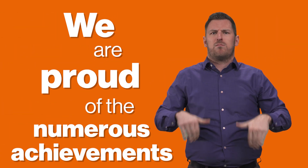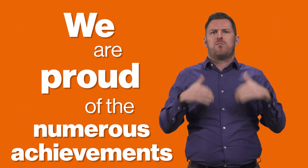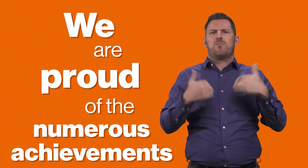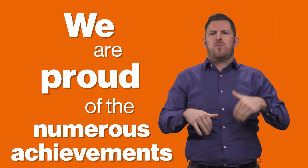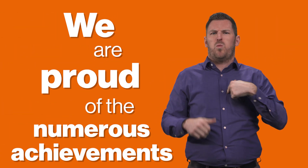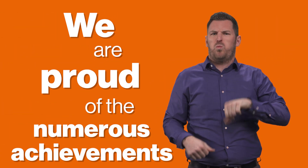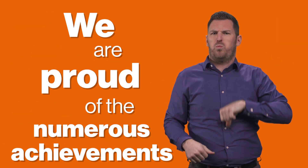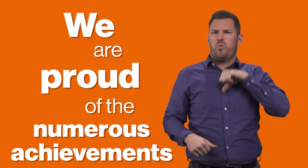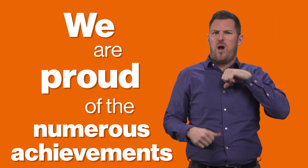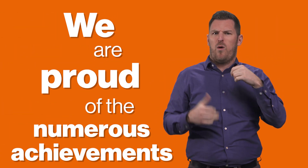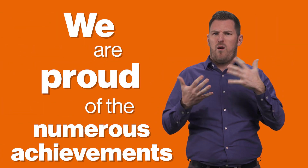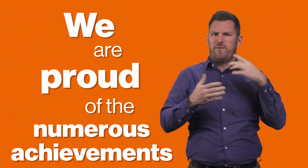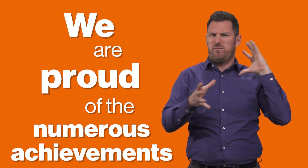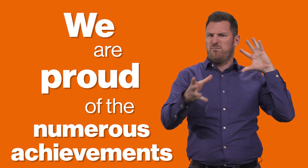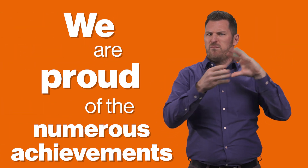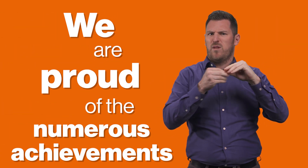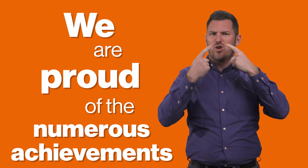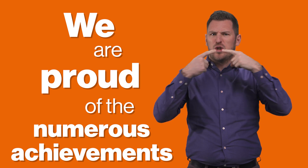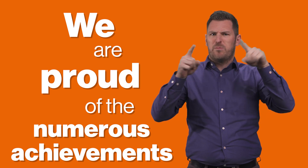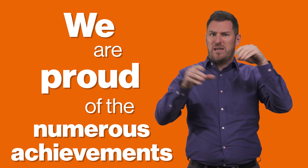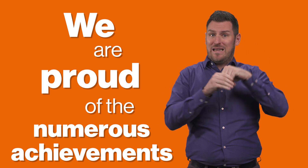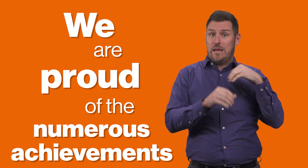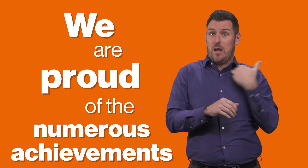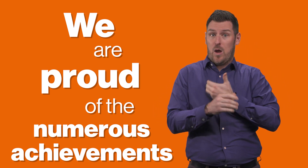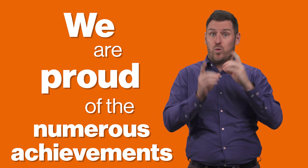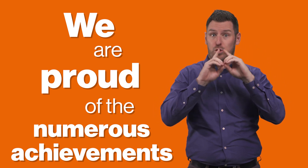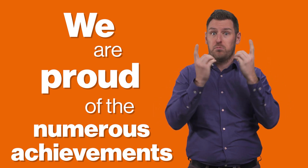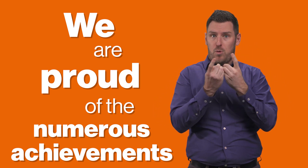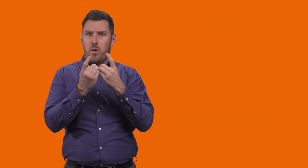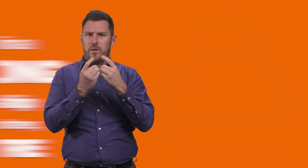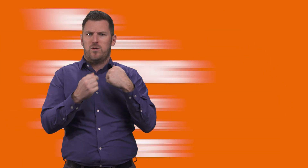We are proud of the numerous achievements of our department.